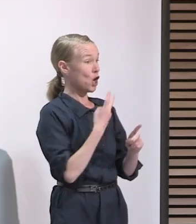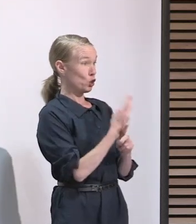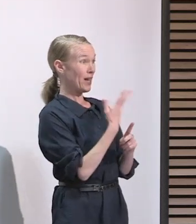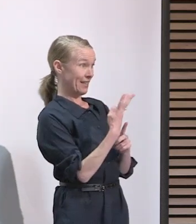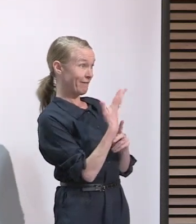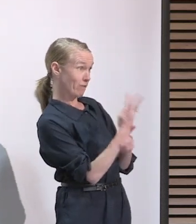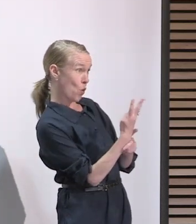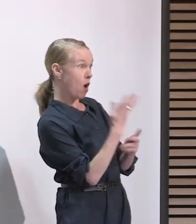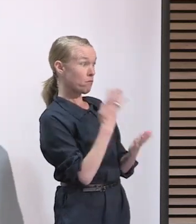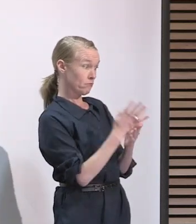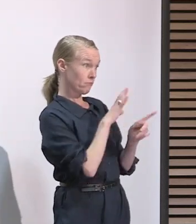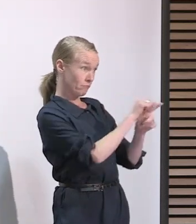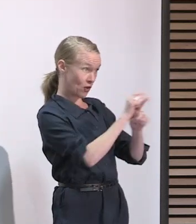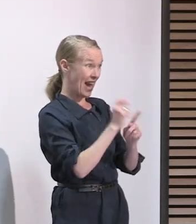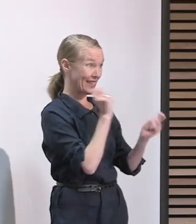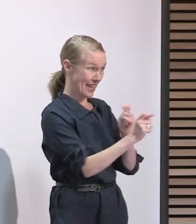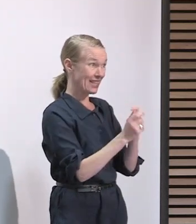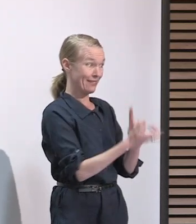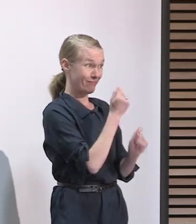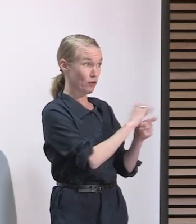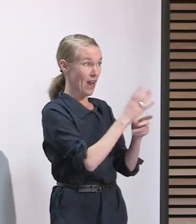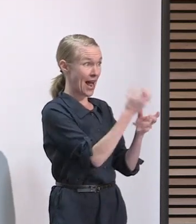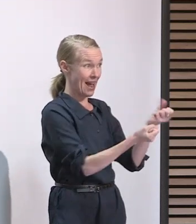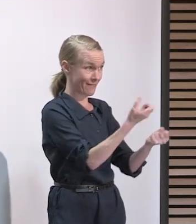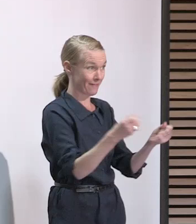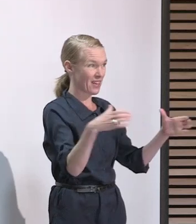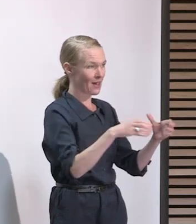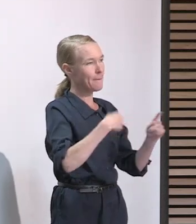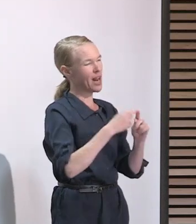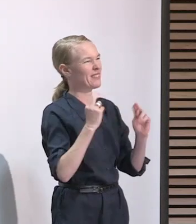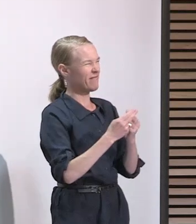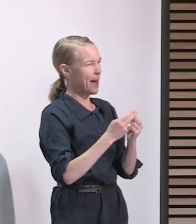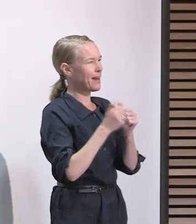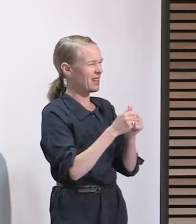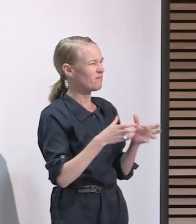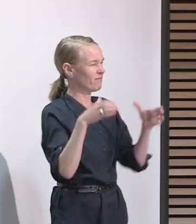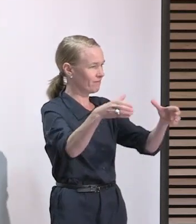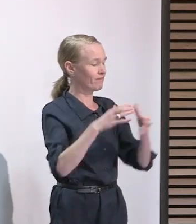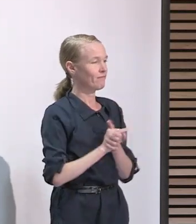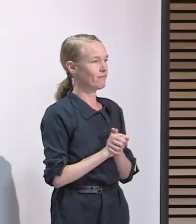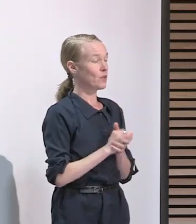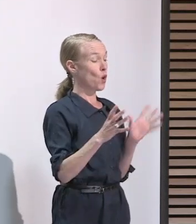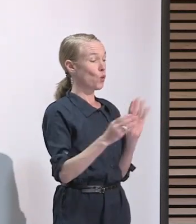quarantine facility including 24 of the people who have